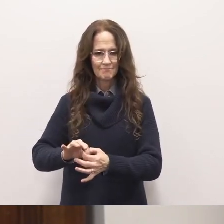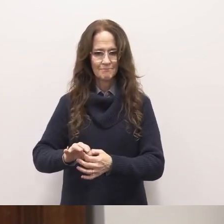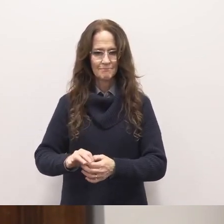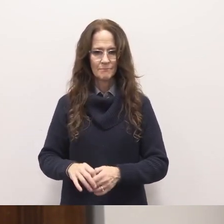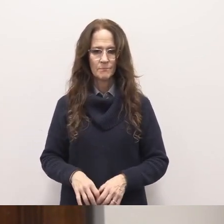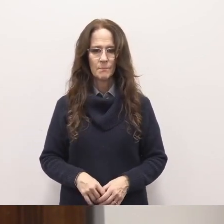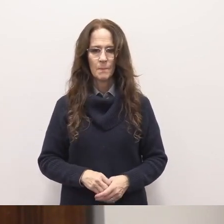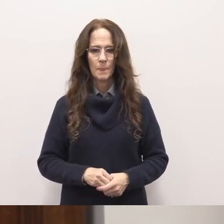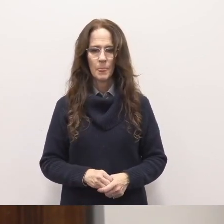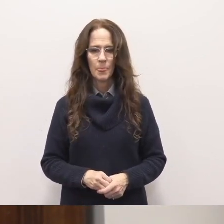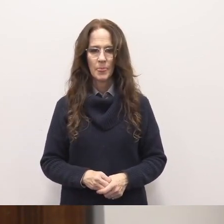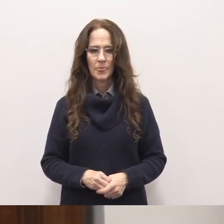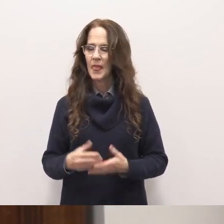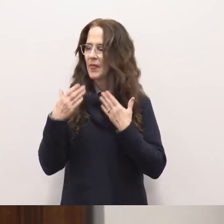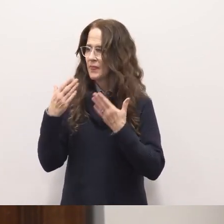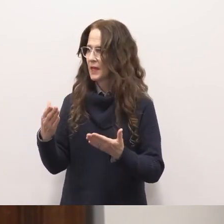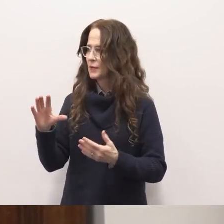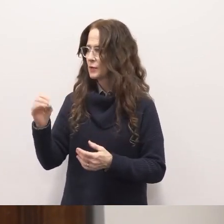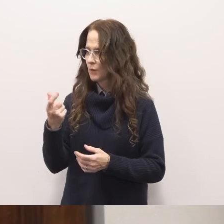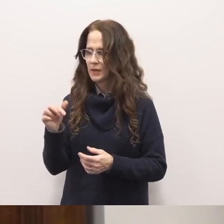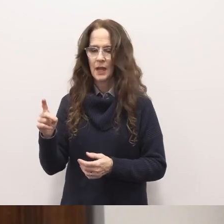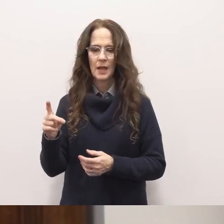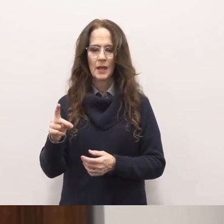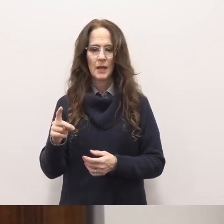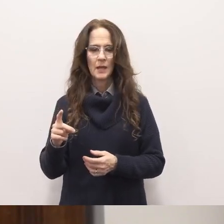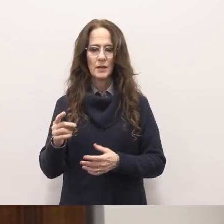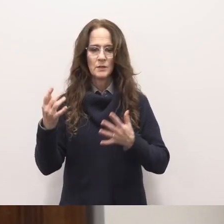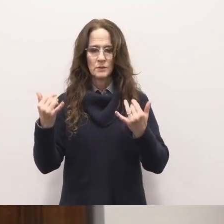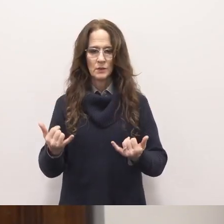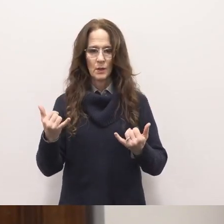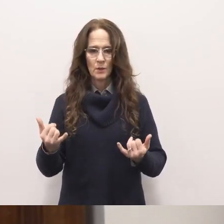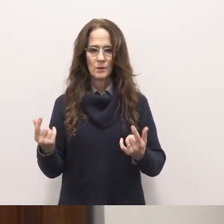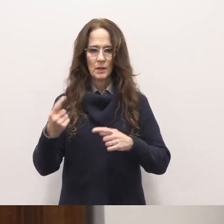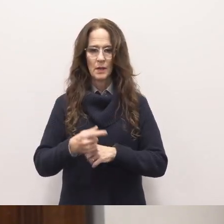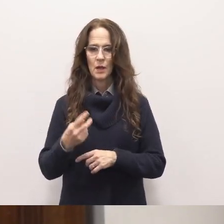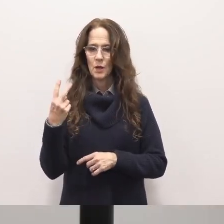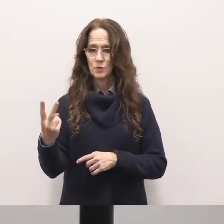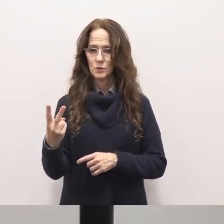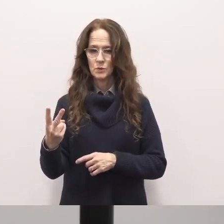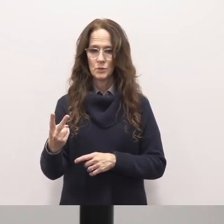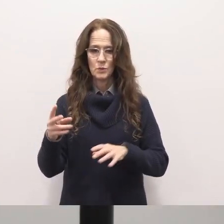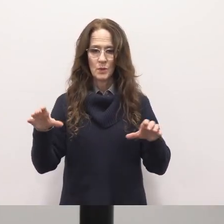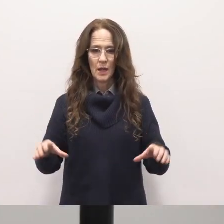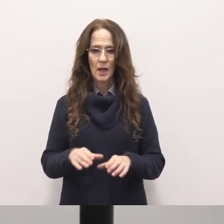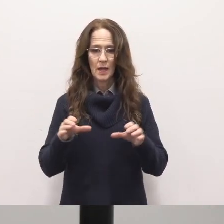Thank you, President Craighead. So I'm bringing to you today two acting administrator positions,